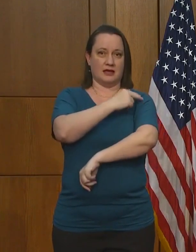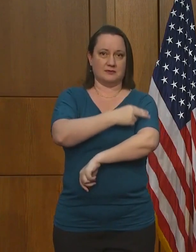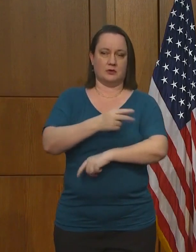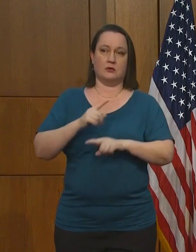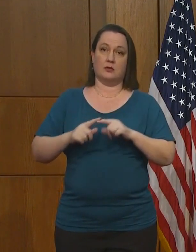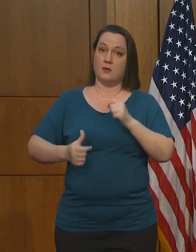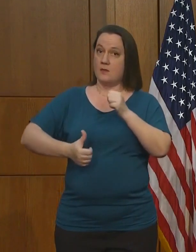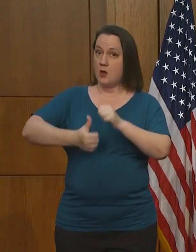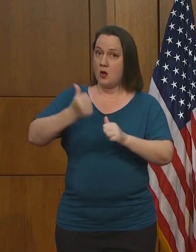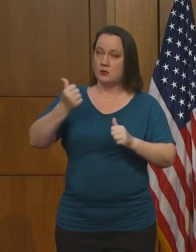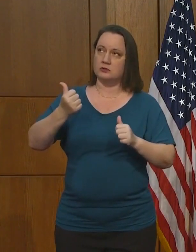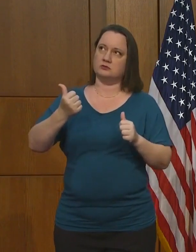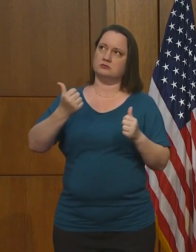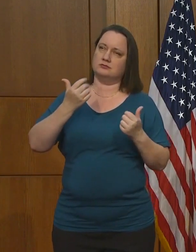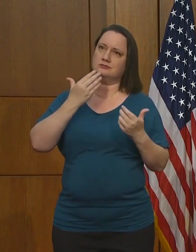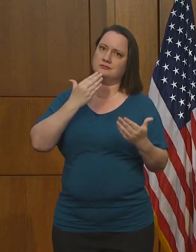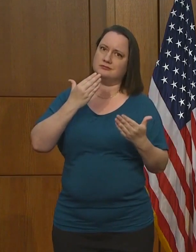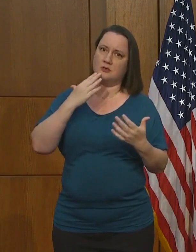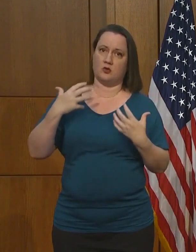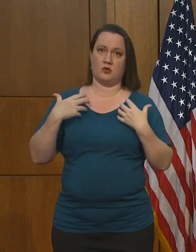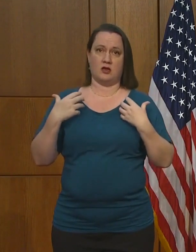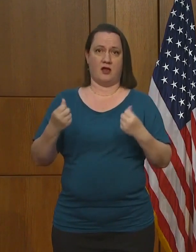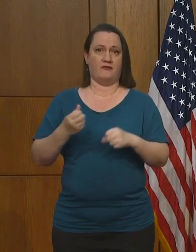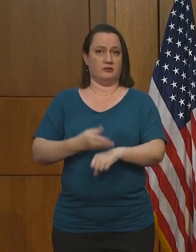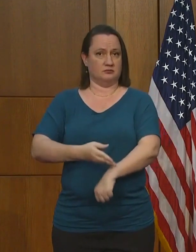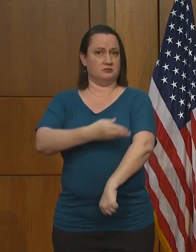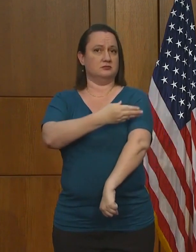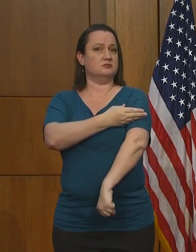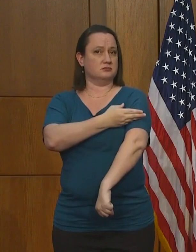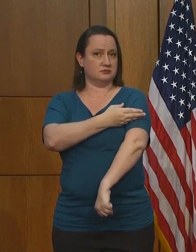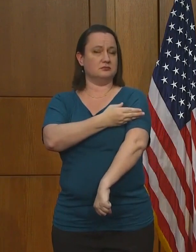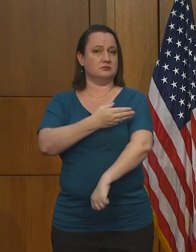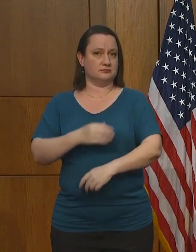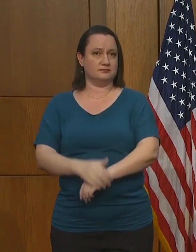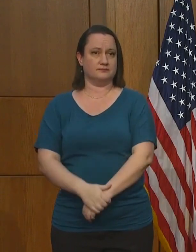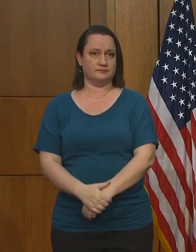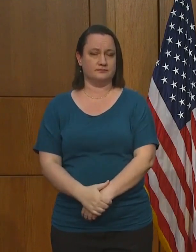AGAIN THE- THE VAST MAJORITY